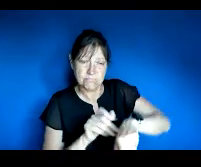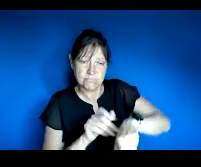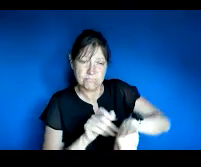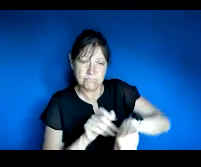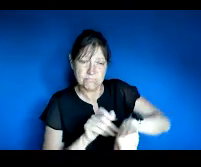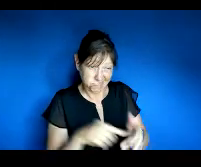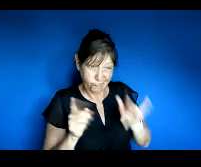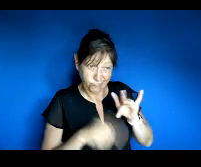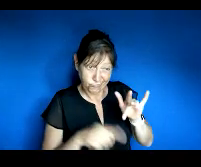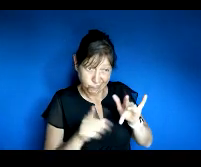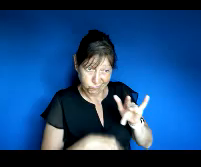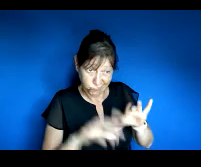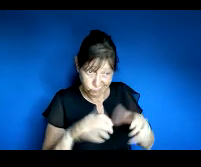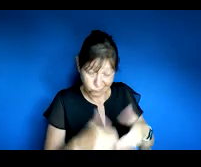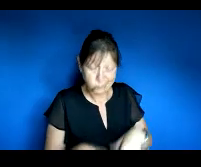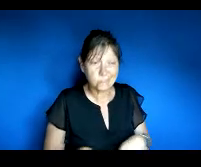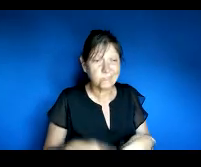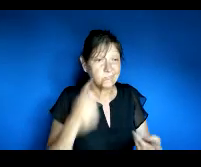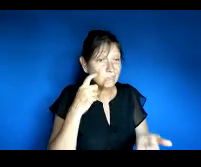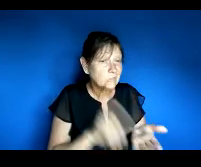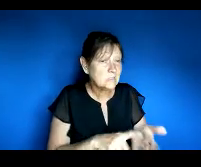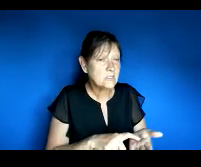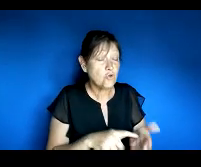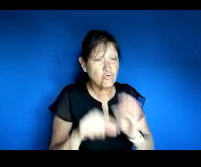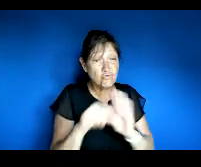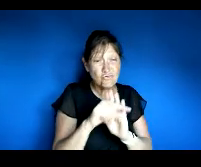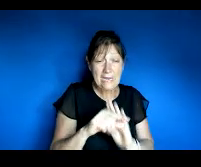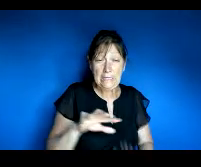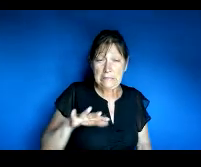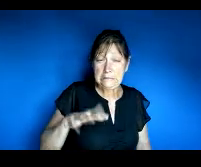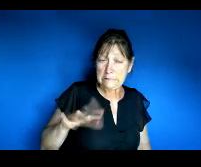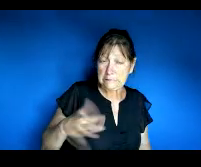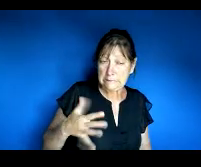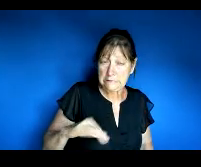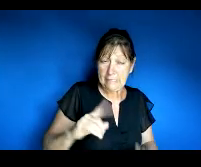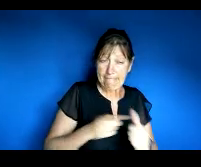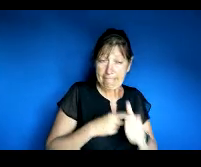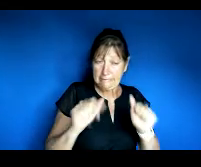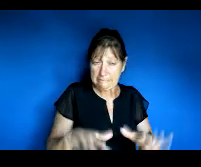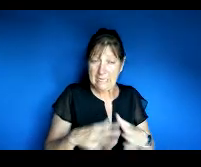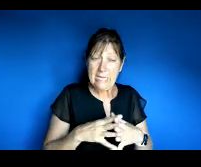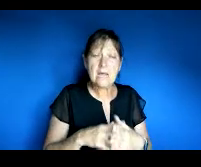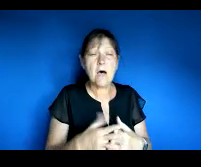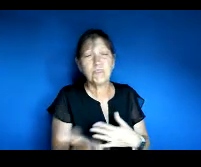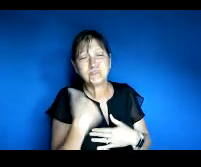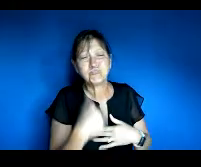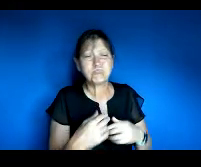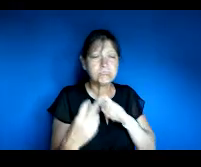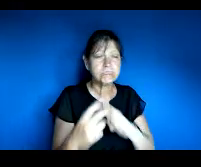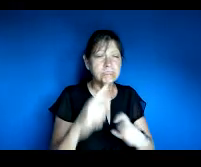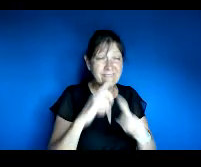or, "Hey, I noticed you didn't do particularly well on that first exam. Let's have a conversation." Sometimes they won't do that.